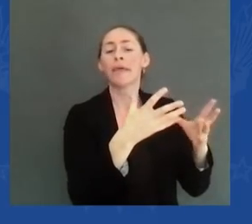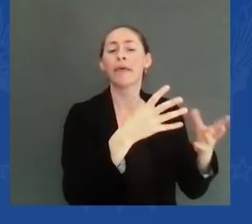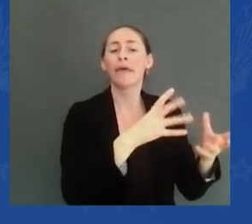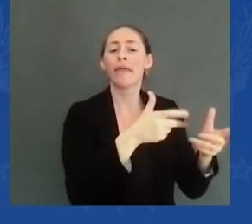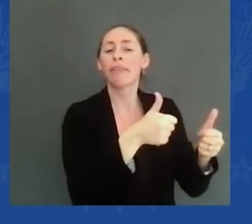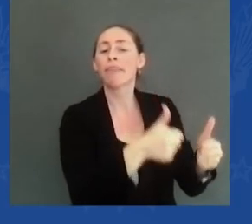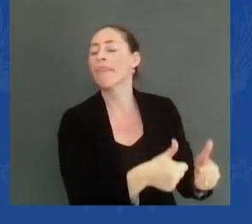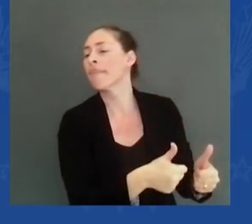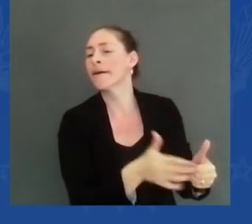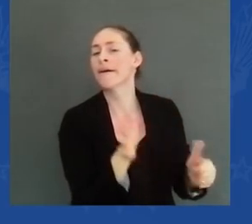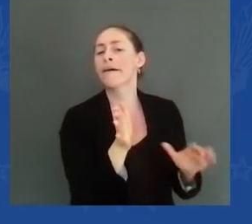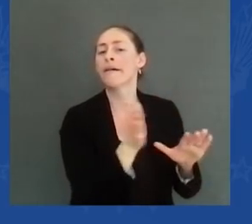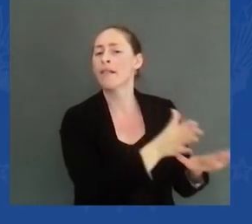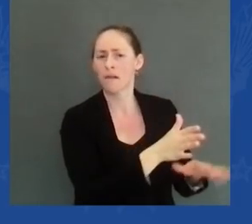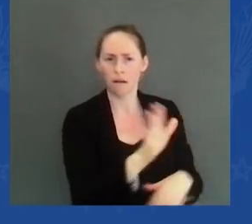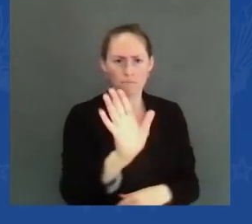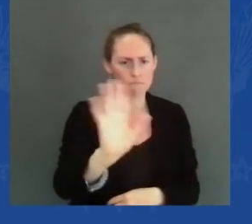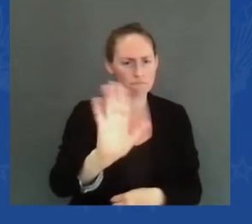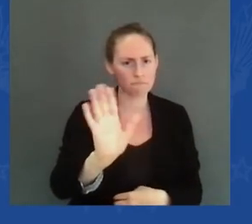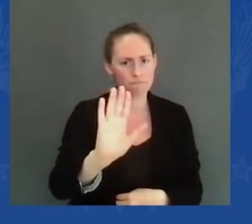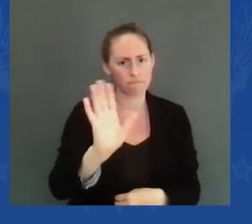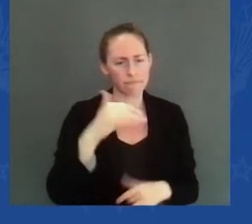led by Chuck Schumer and your --